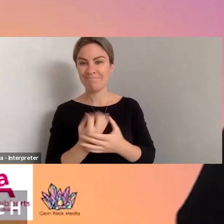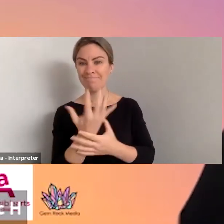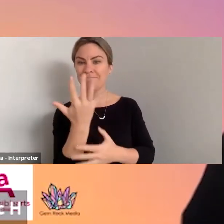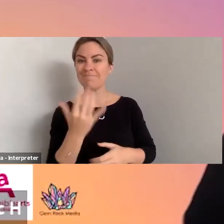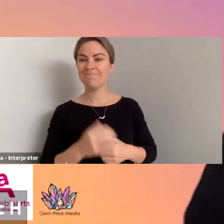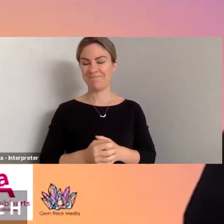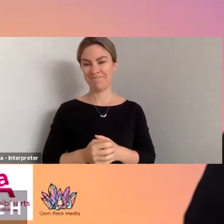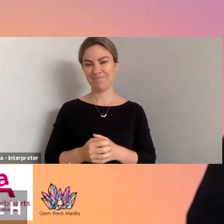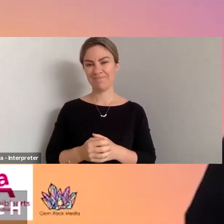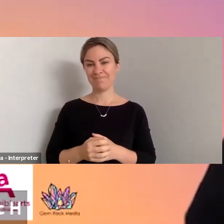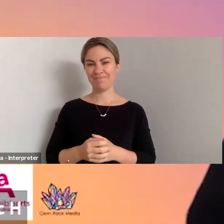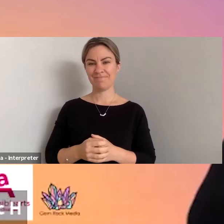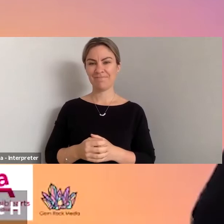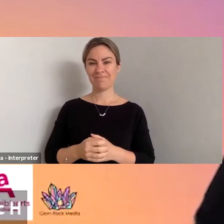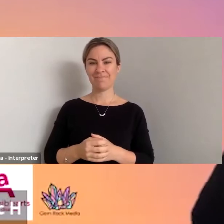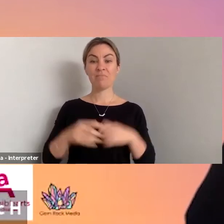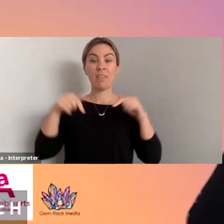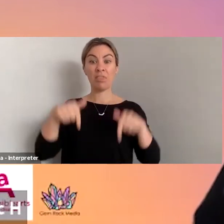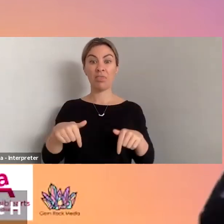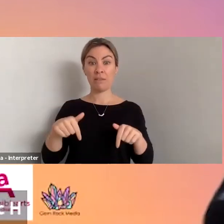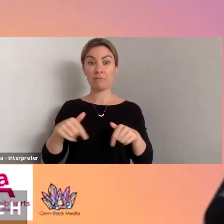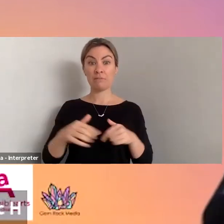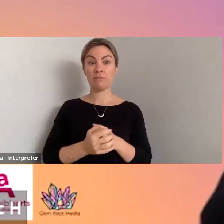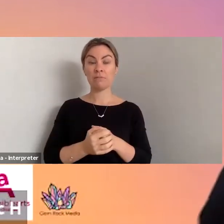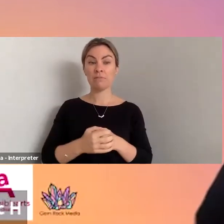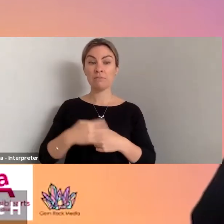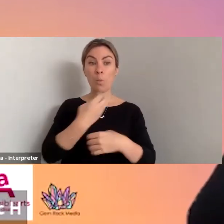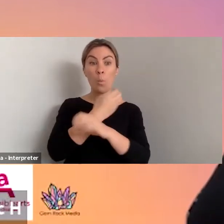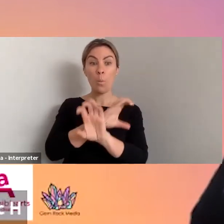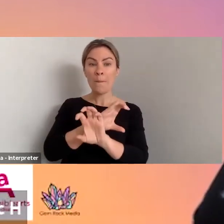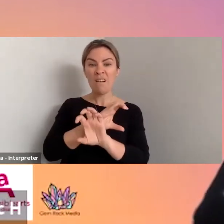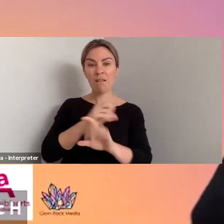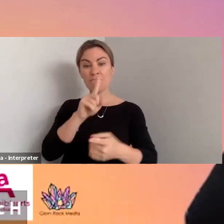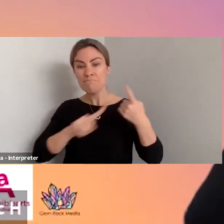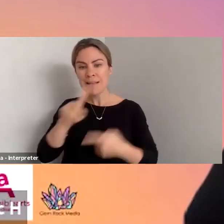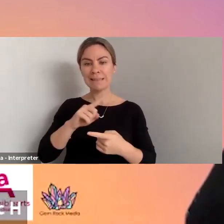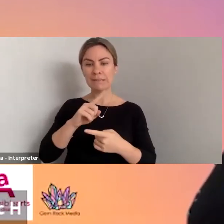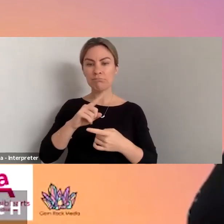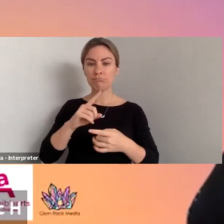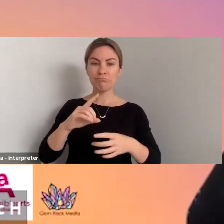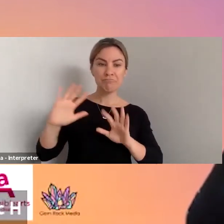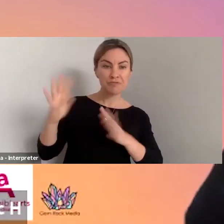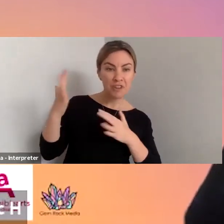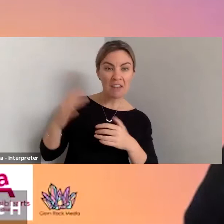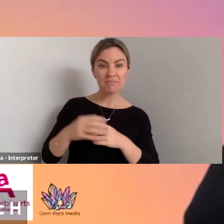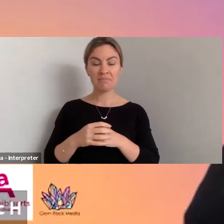This is a webinar meeting, chat, whatever you want to call it, on